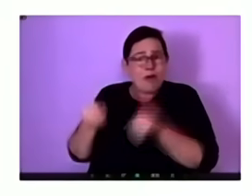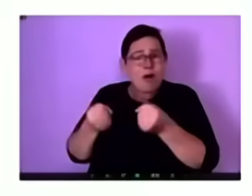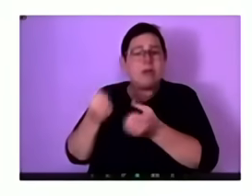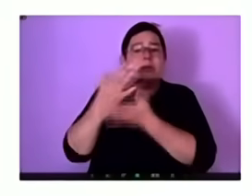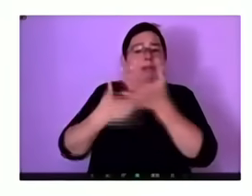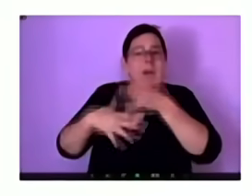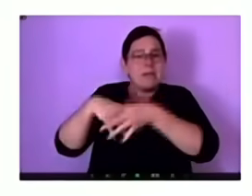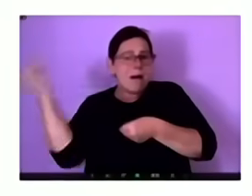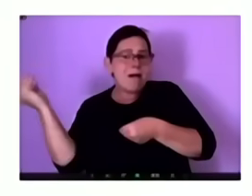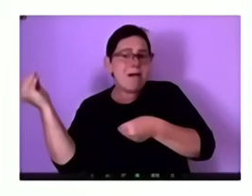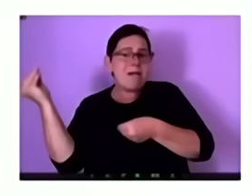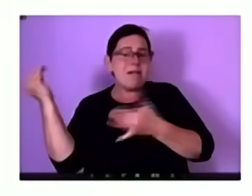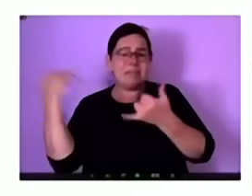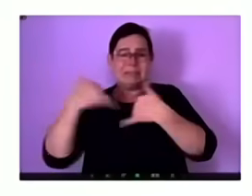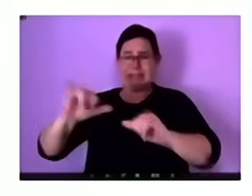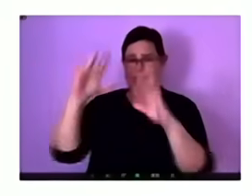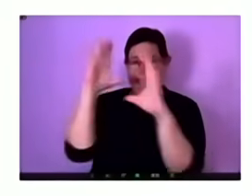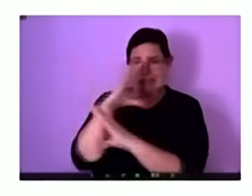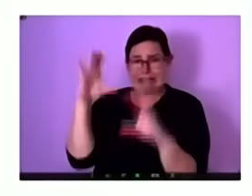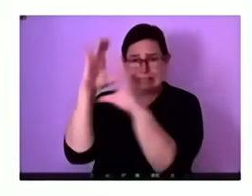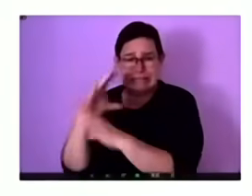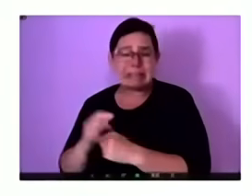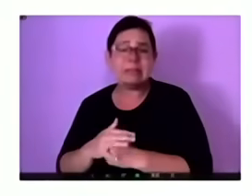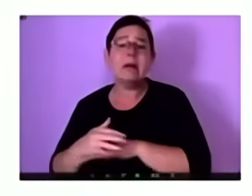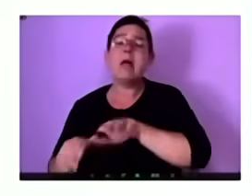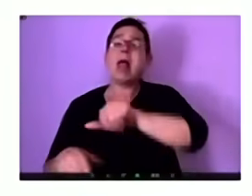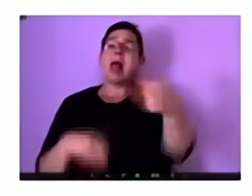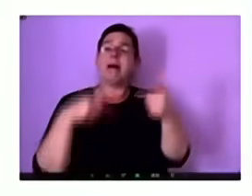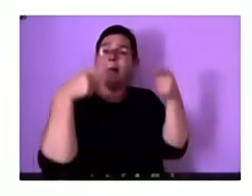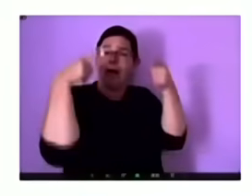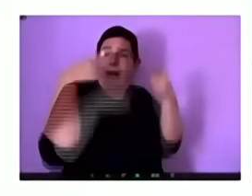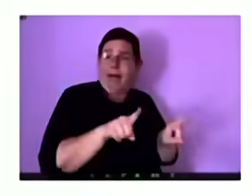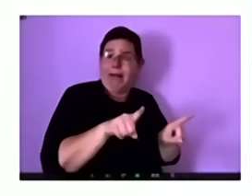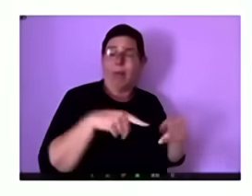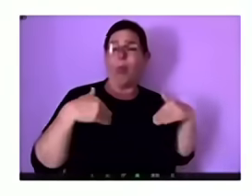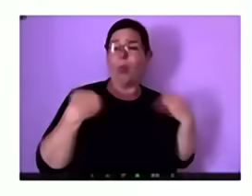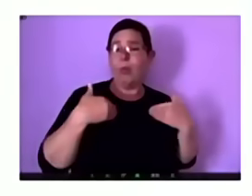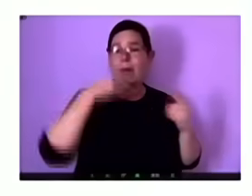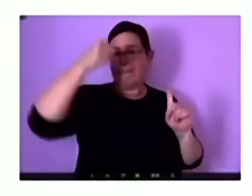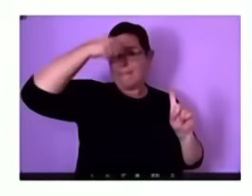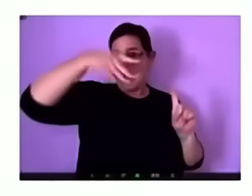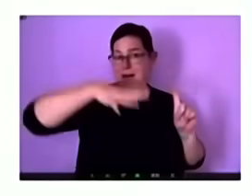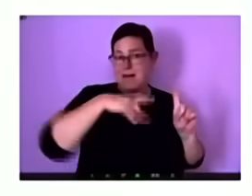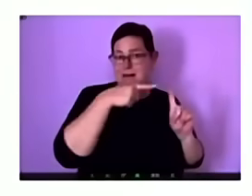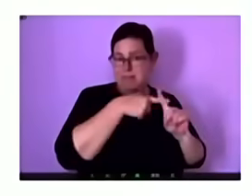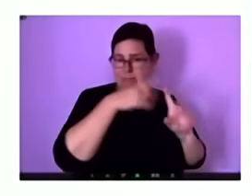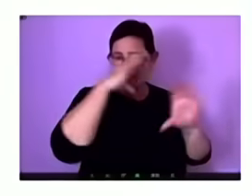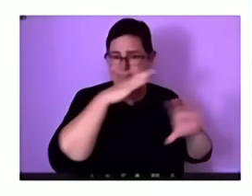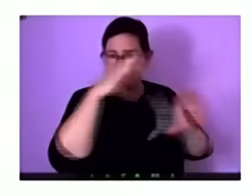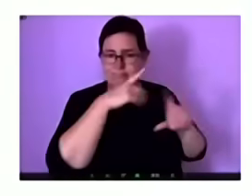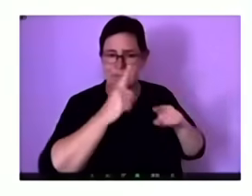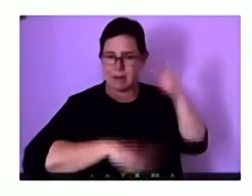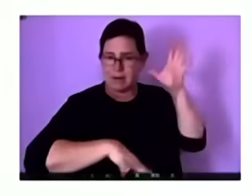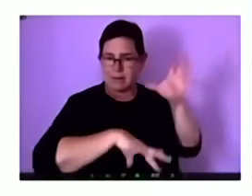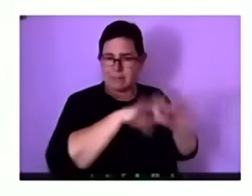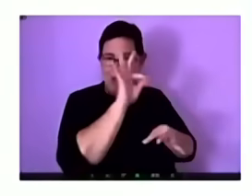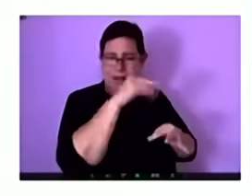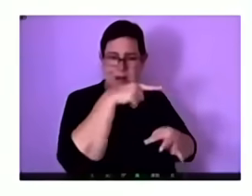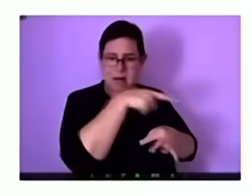VEHICLE WERE RESCUED. THE SEARCH IS ONGOING FOR THESE TWO PEOPLE.